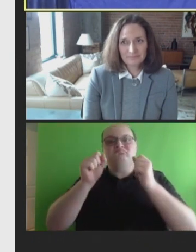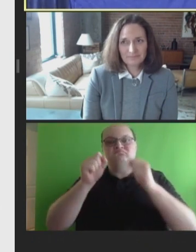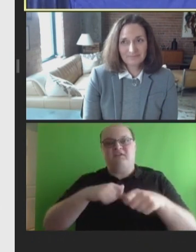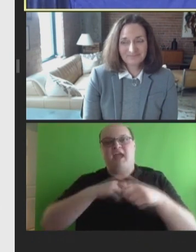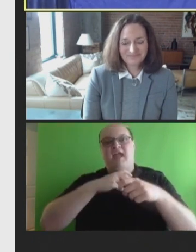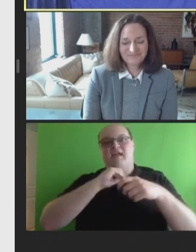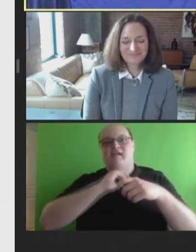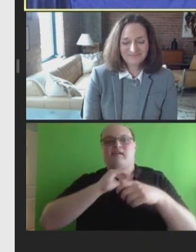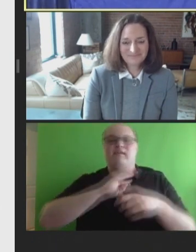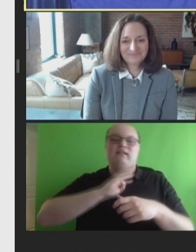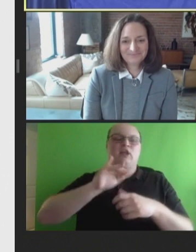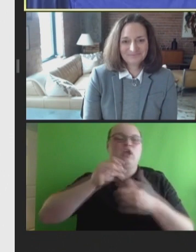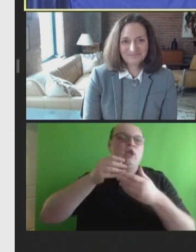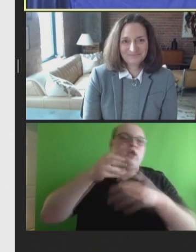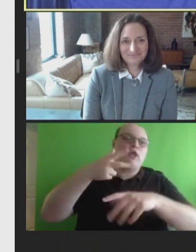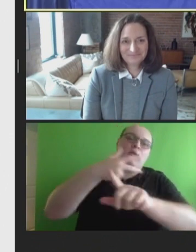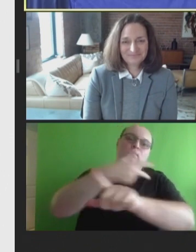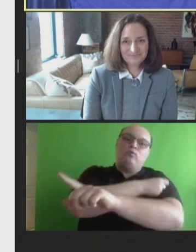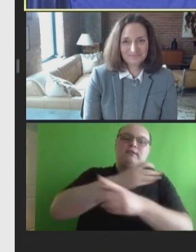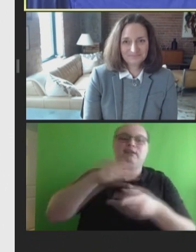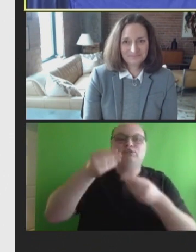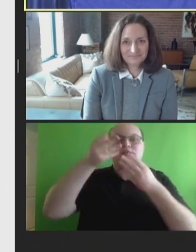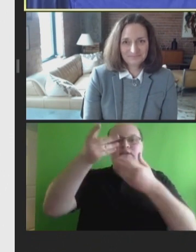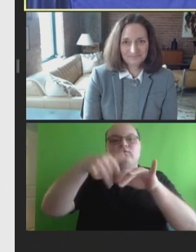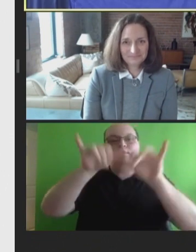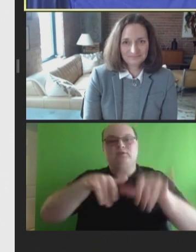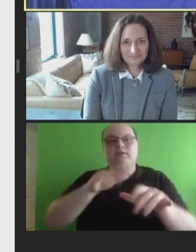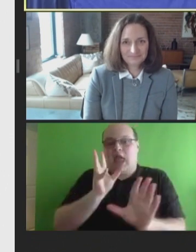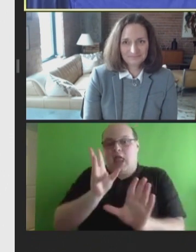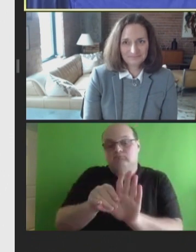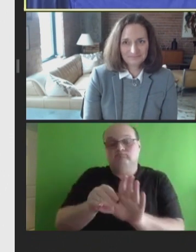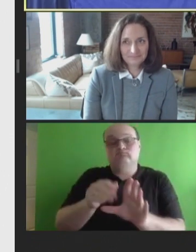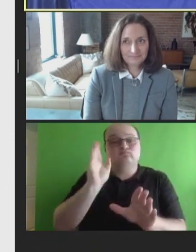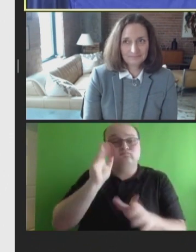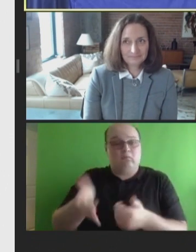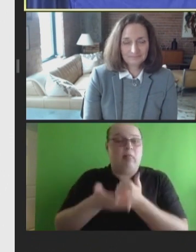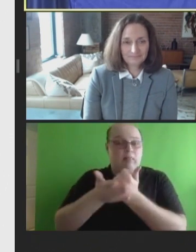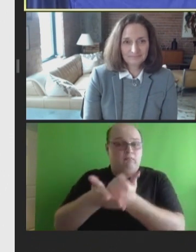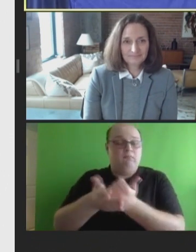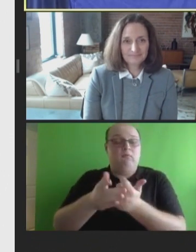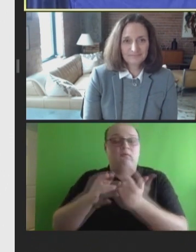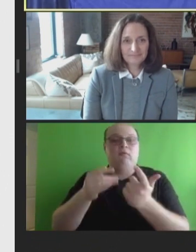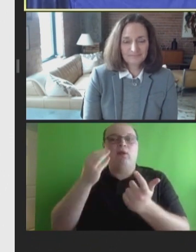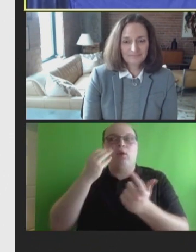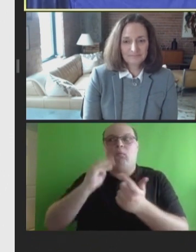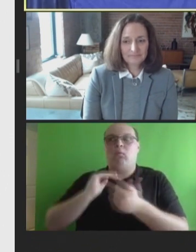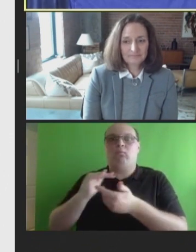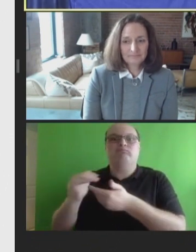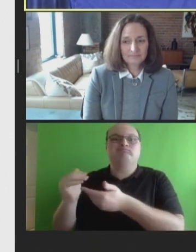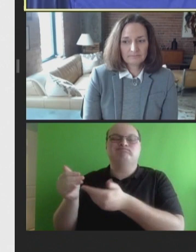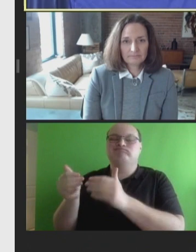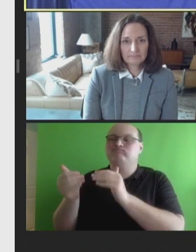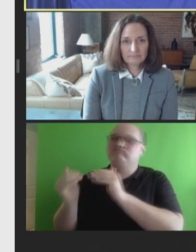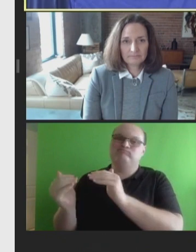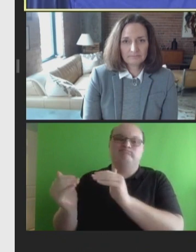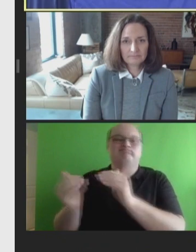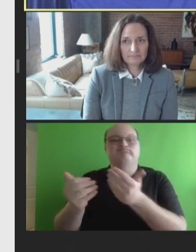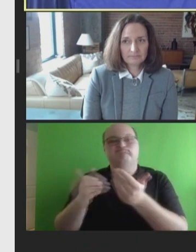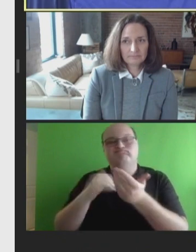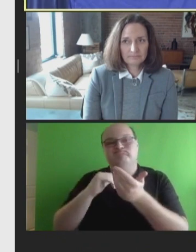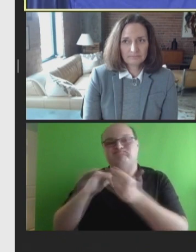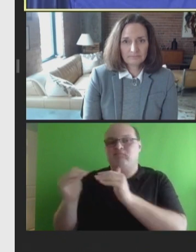systems. I do know that -- and our -- my -- our colleagues within the part of the division that